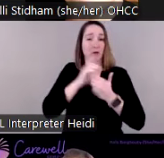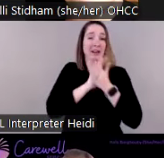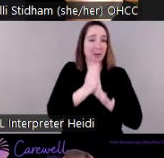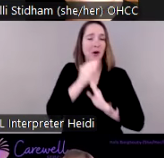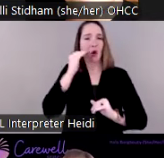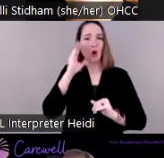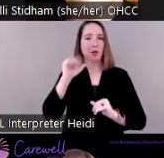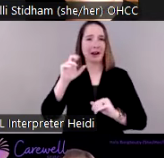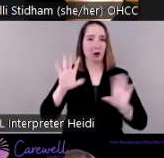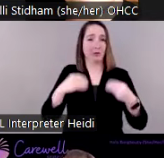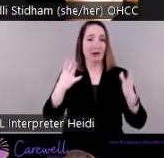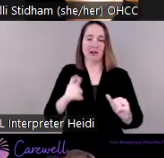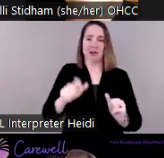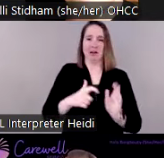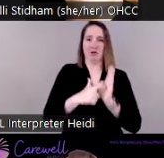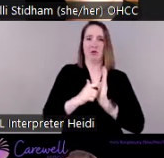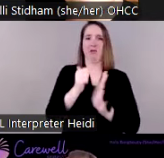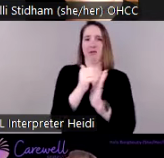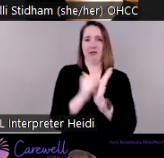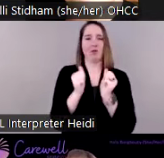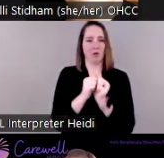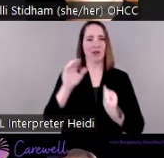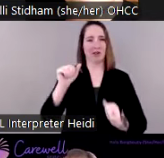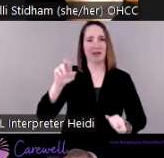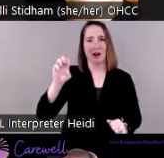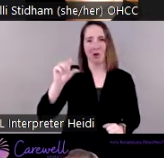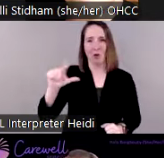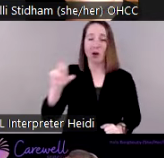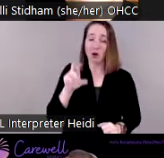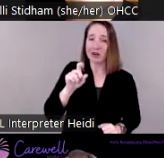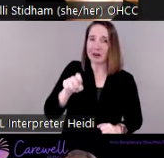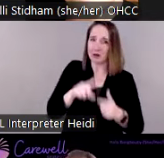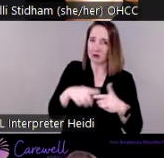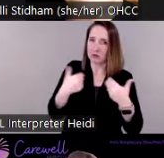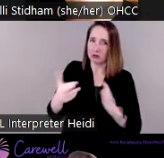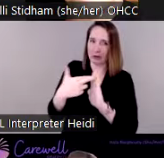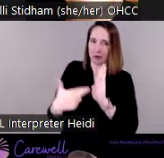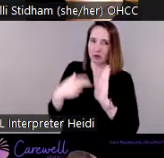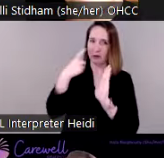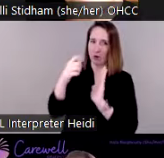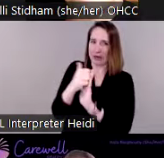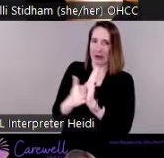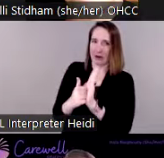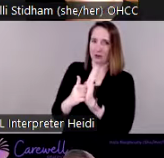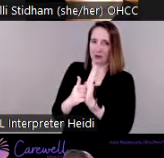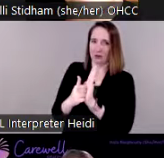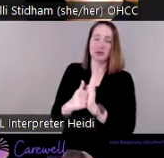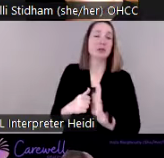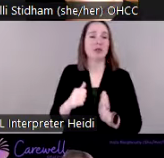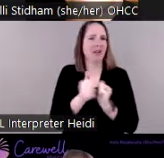You're going to need to have an account with Carewell or you need to register